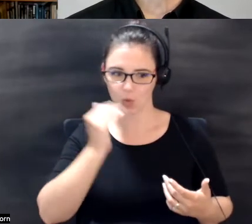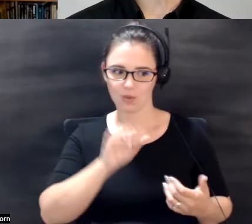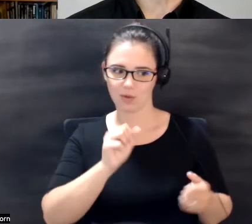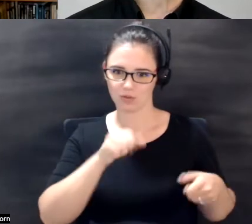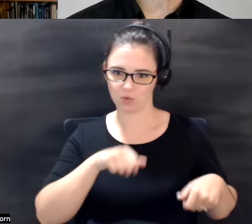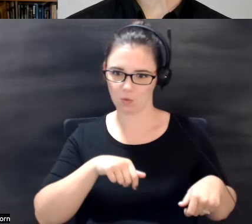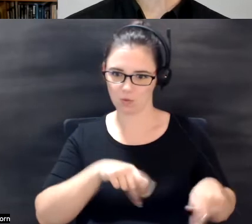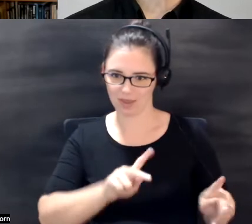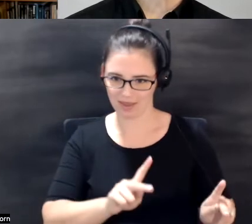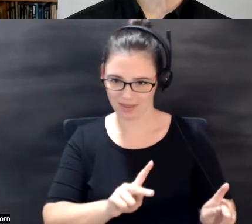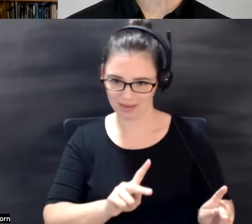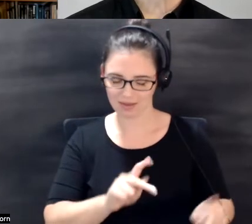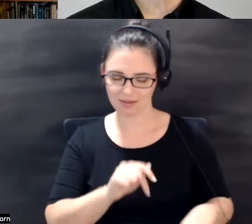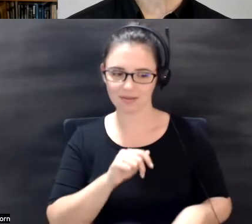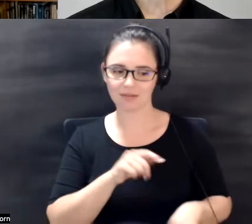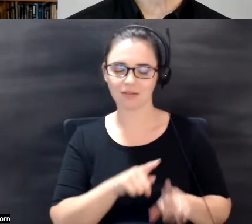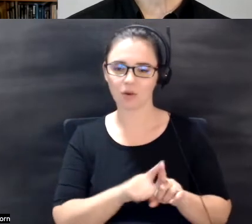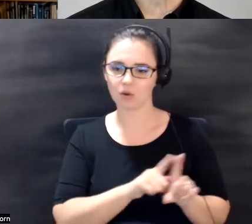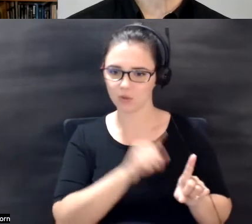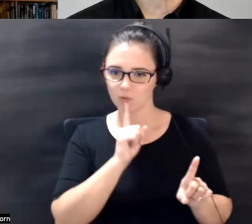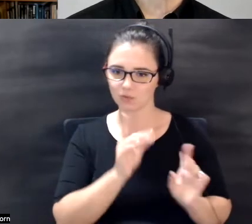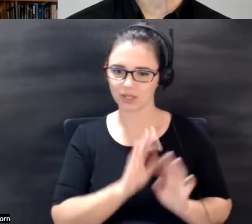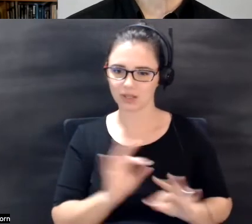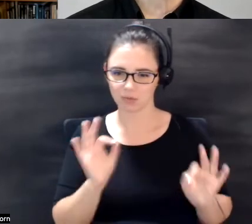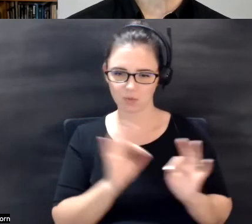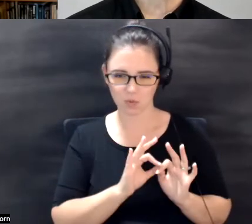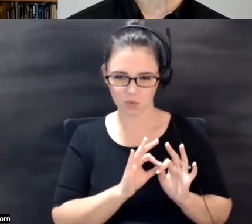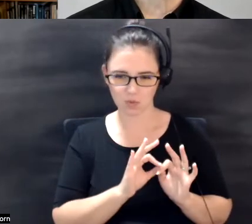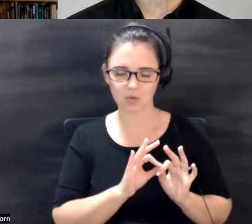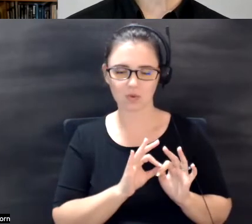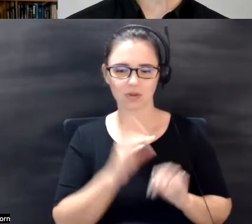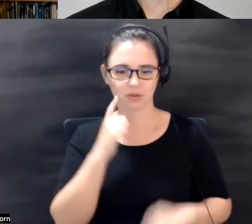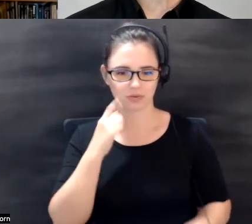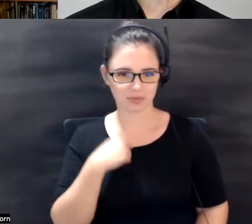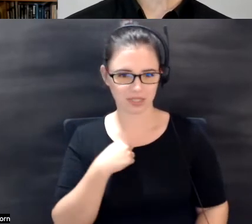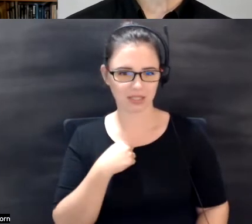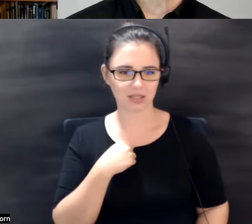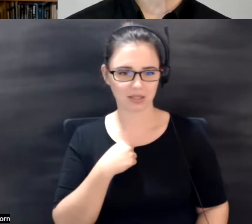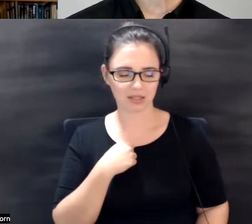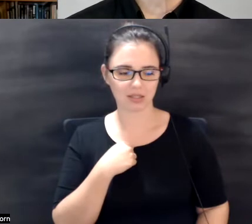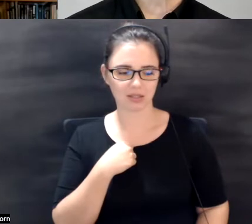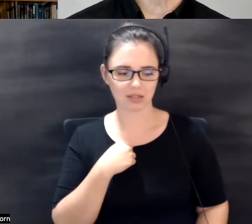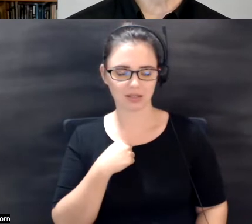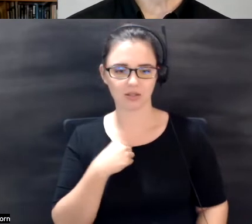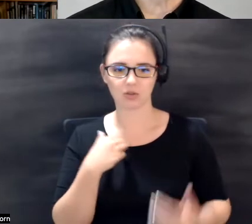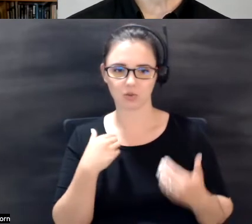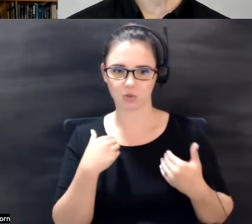And also, it was really important to me um to have the poem side by side in